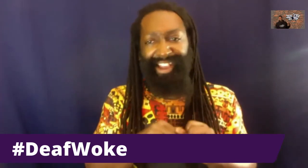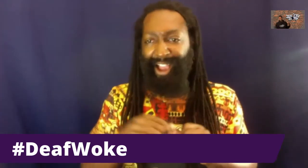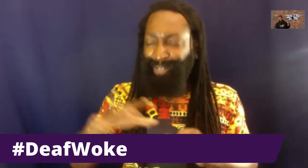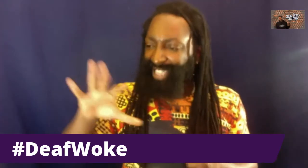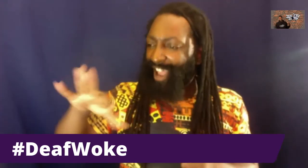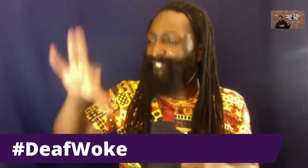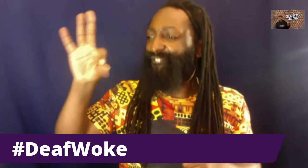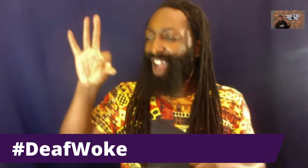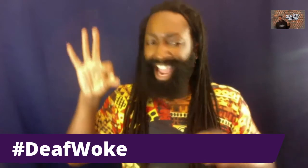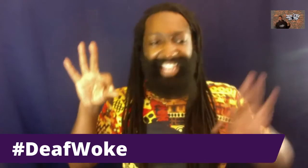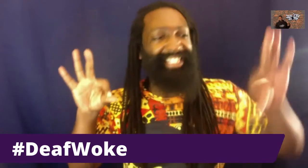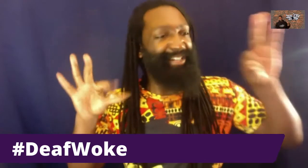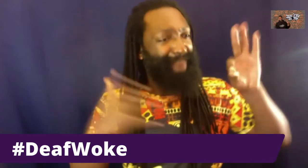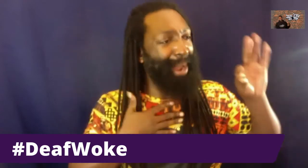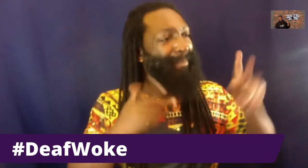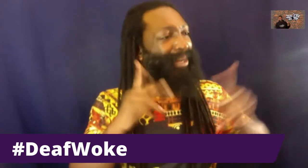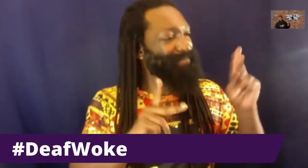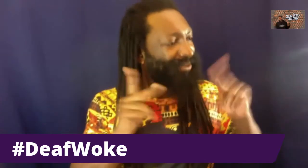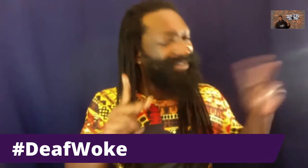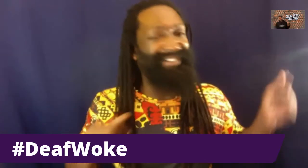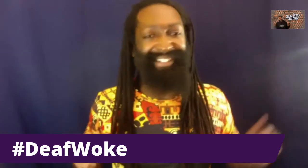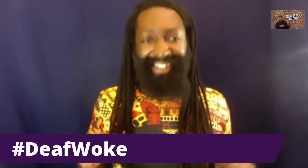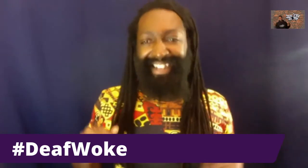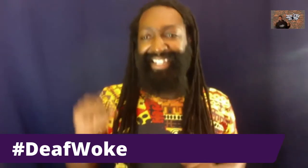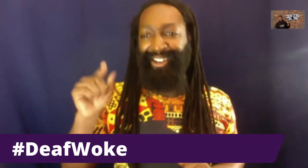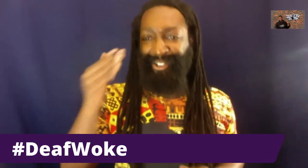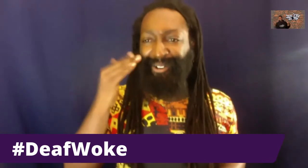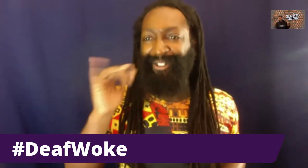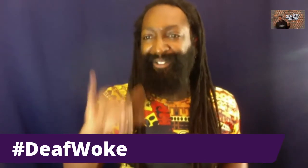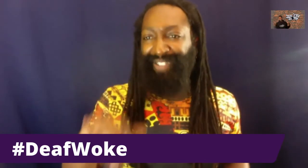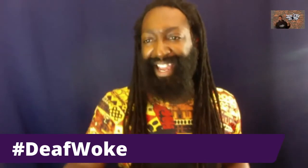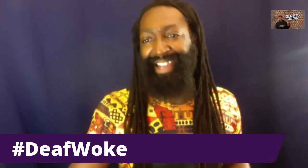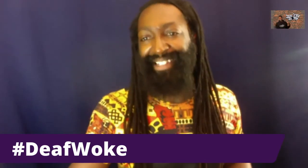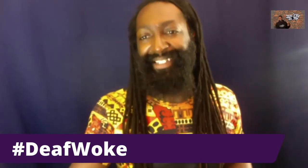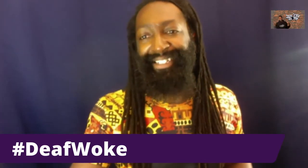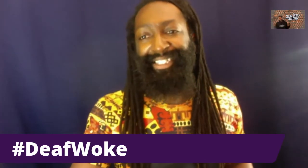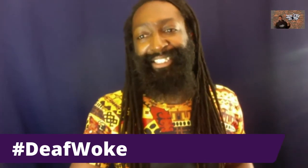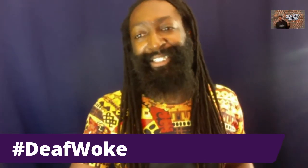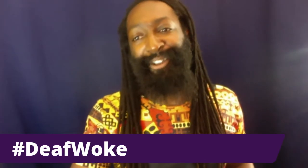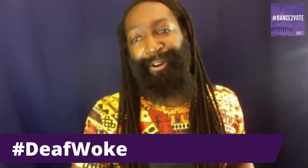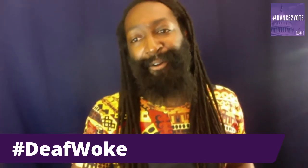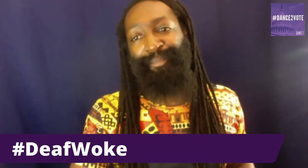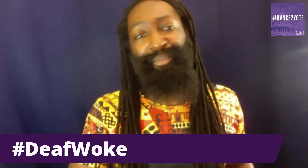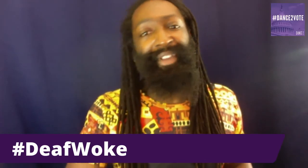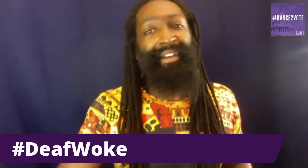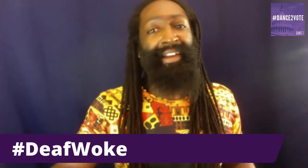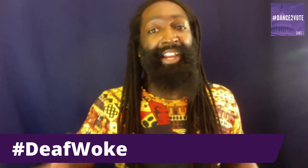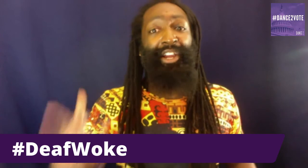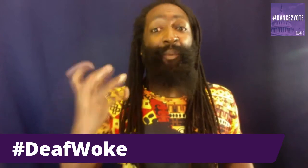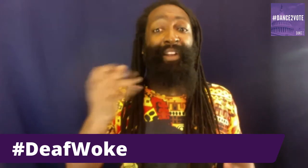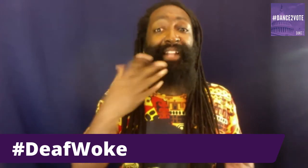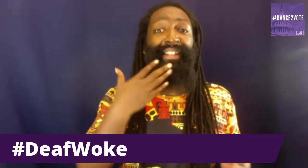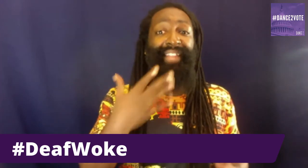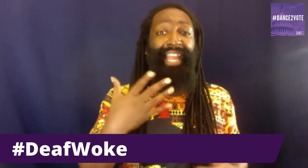Now we are uplifting each other. I'm finding my own people and all of that.